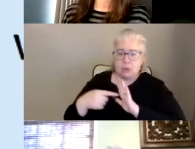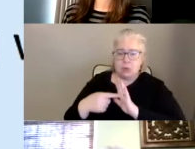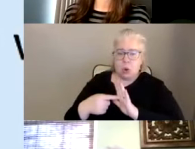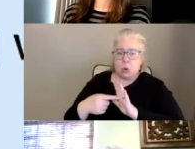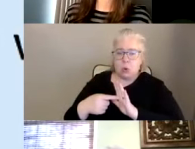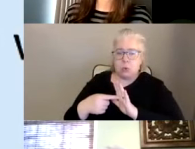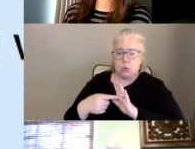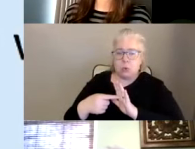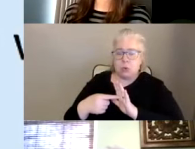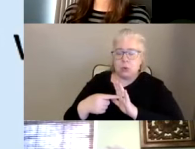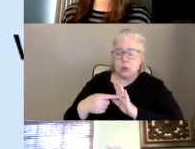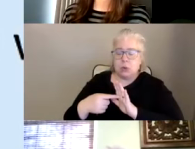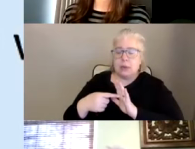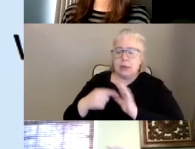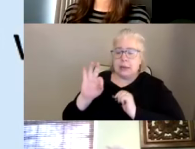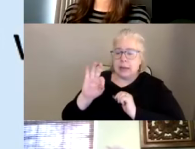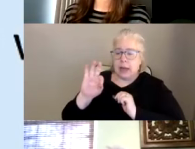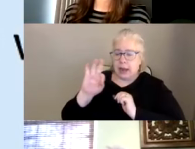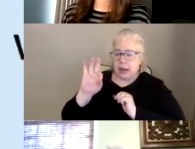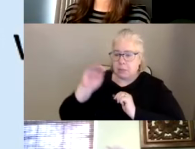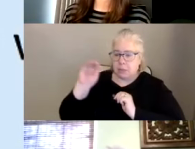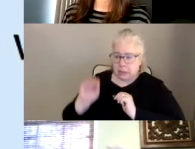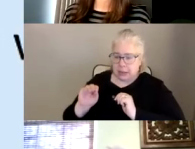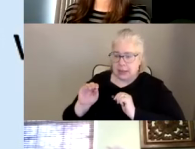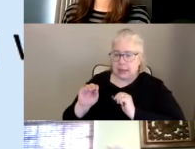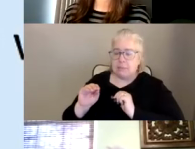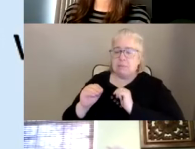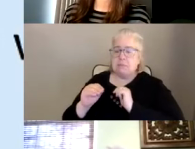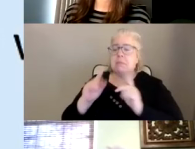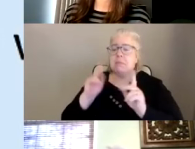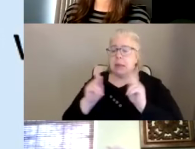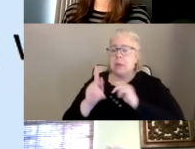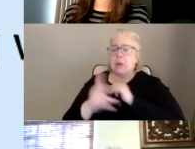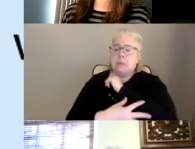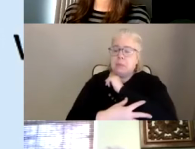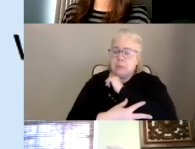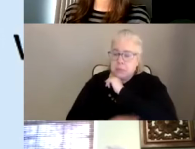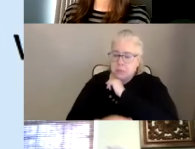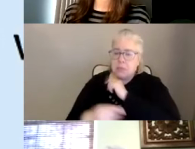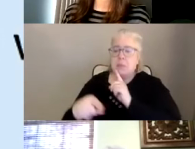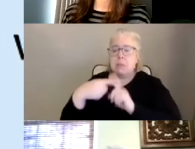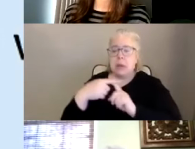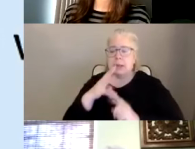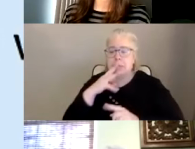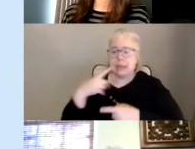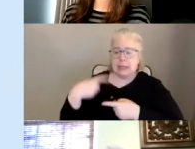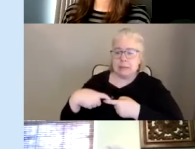living in poverty who are Spanish speaking. So we'll be using this number moving forward through this example.